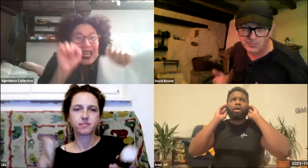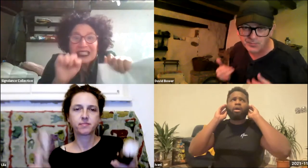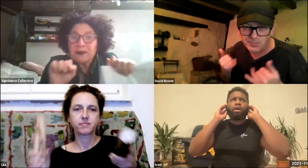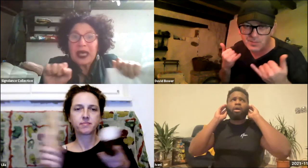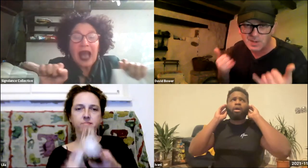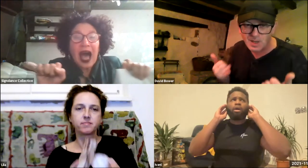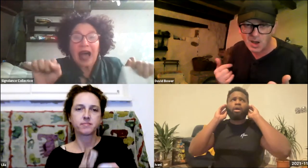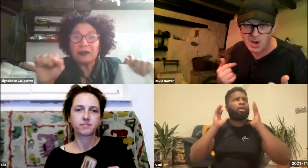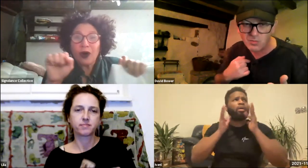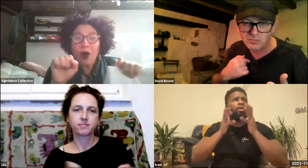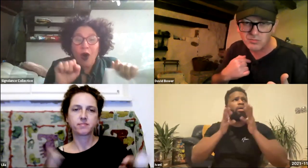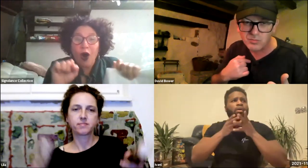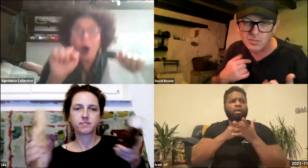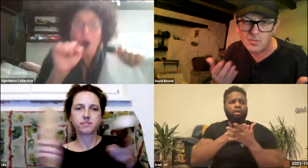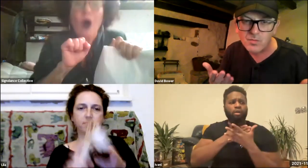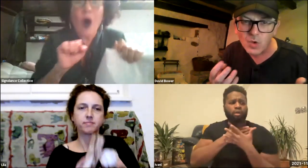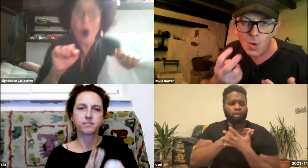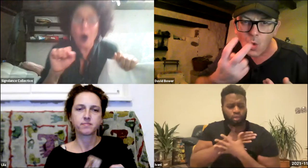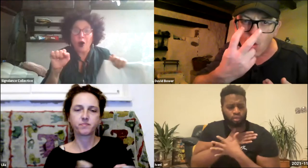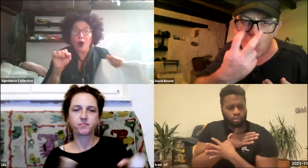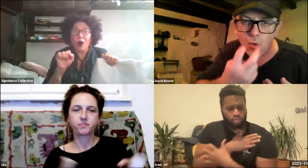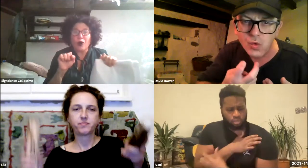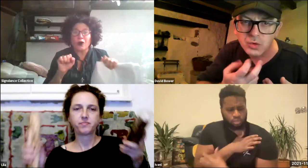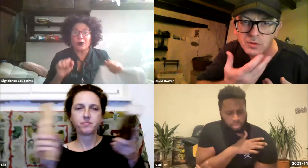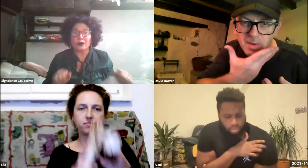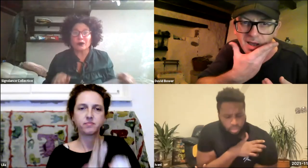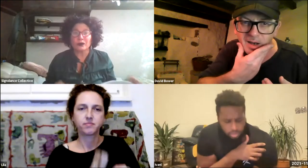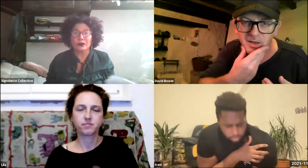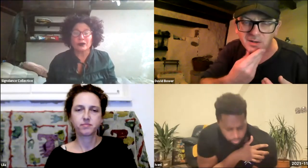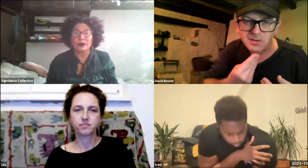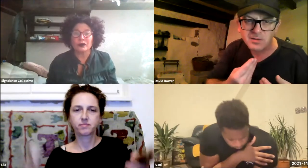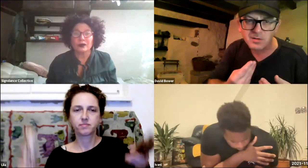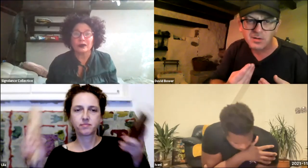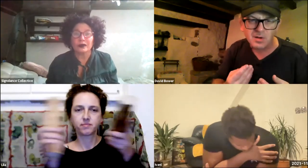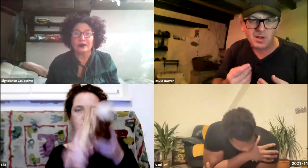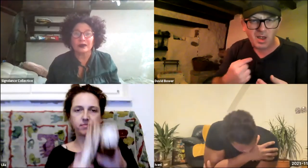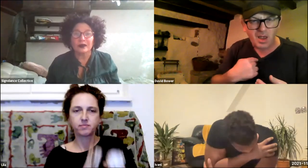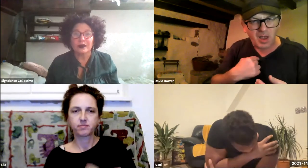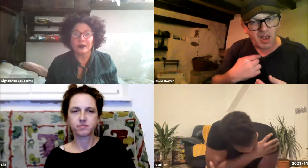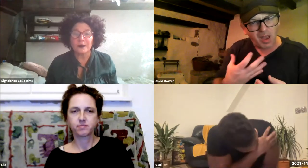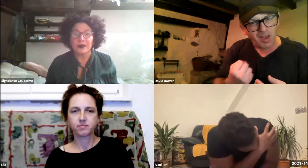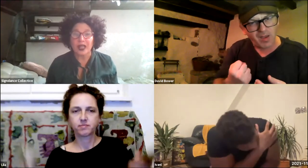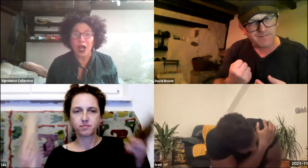screen and click on view Live Chat.